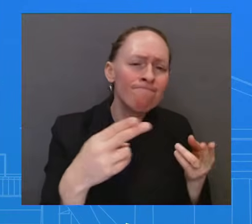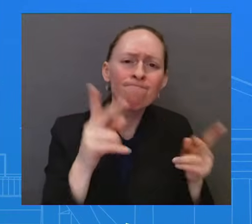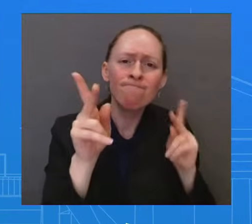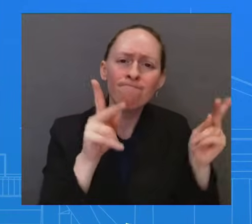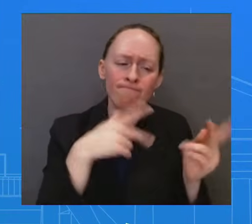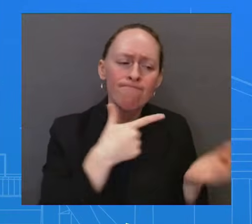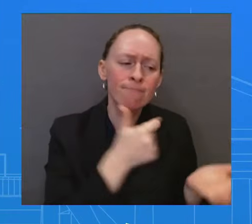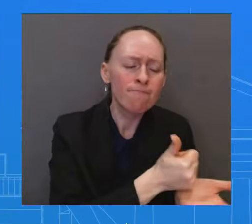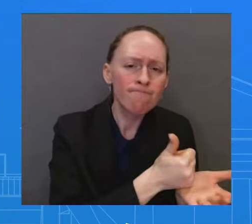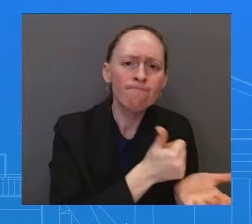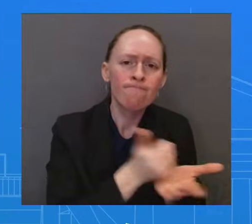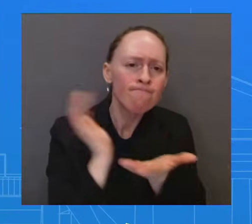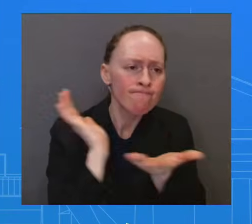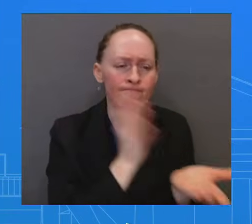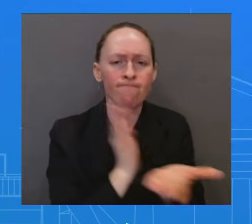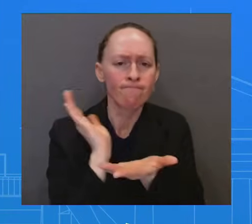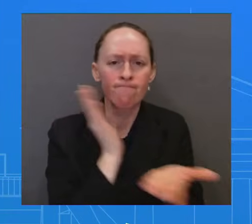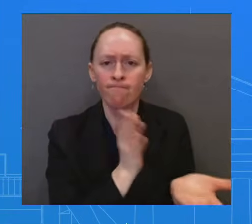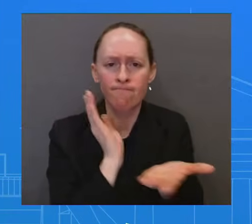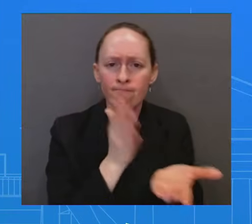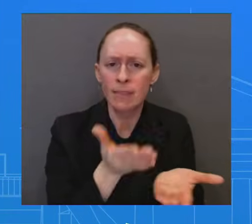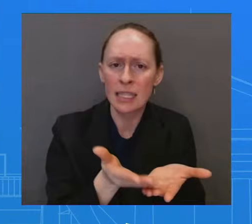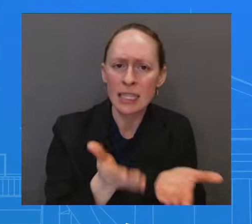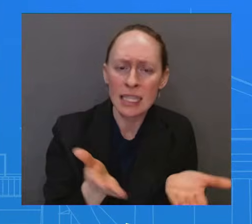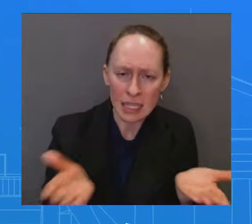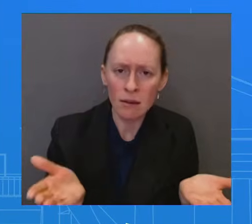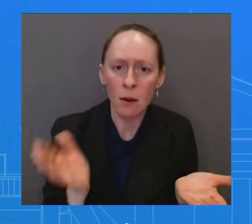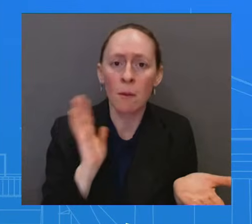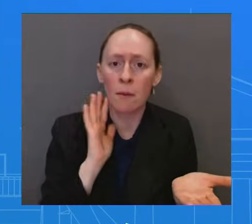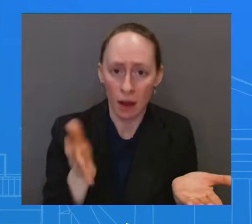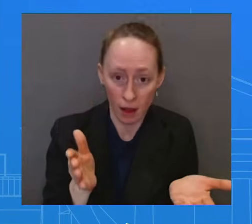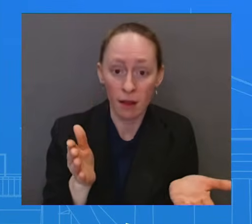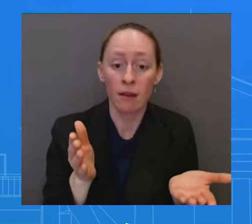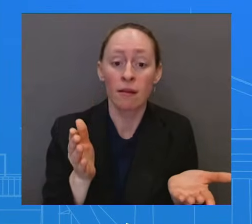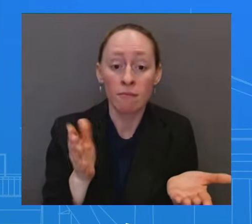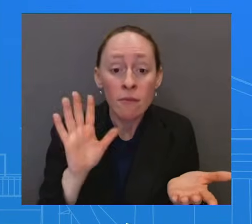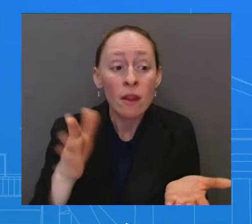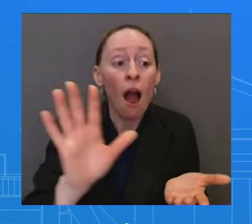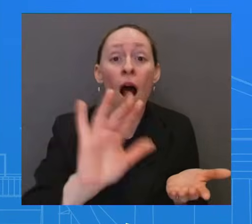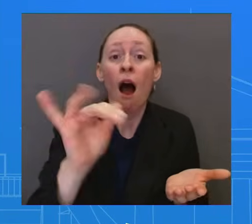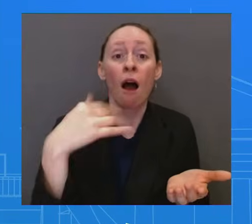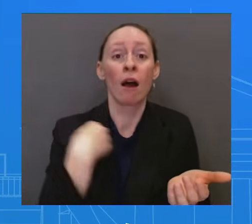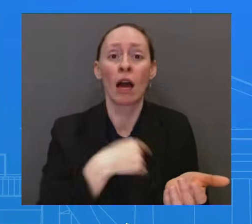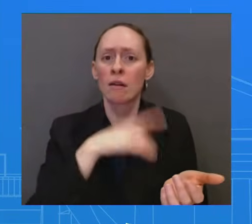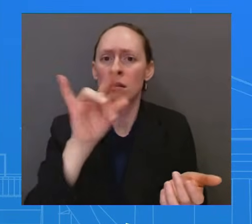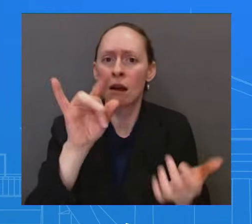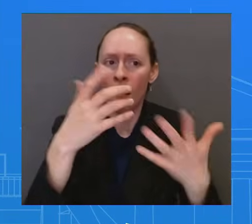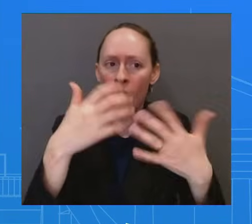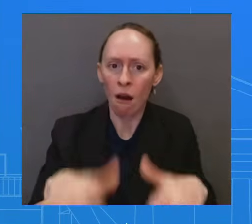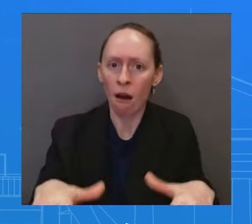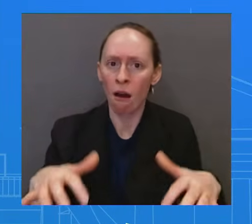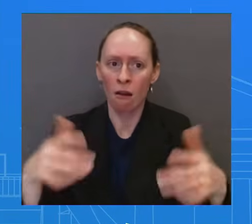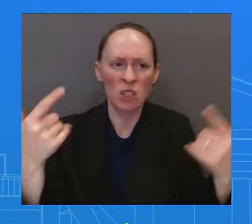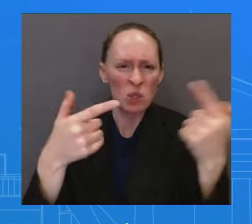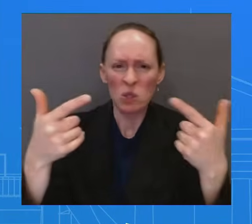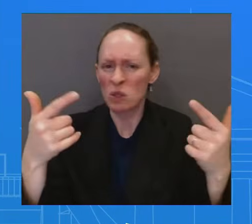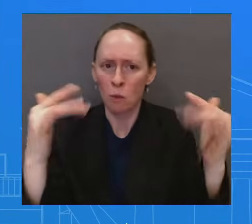which actually also reduces civilian casualties. Ms. Jean-Pierre: Go ahead. We're r- we're actually running out of time. Go ahead. The Press: On Mexico and the Biden administration officials